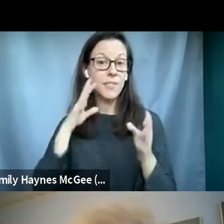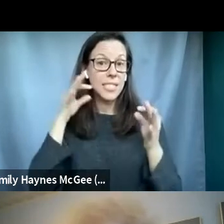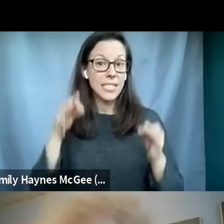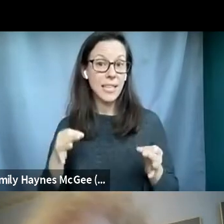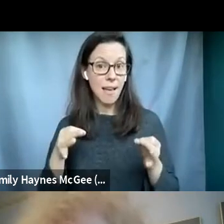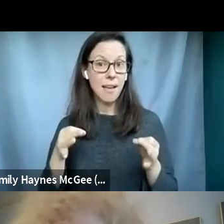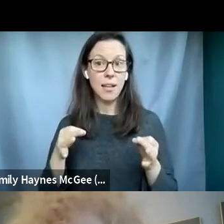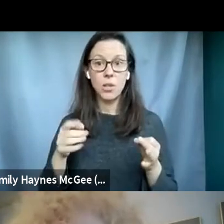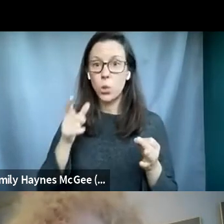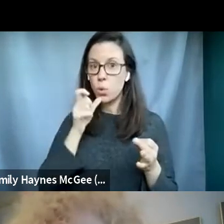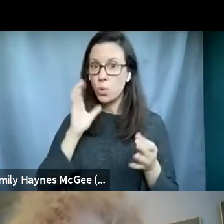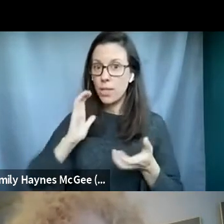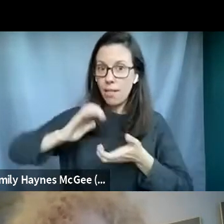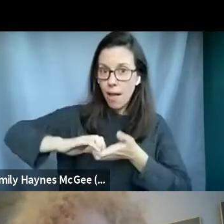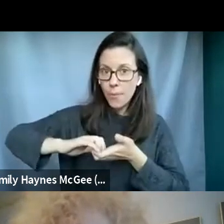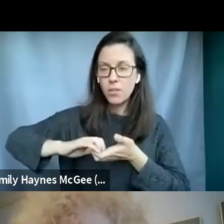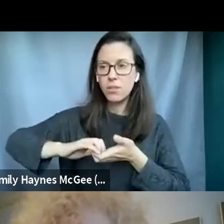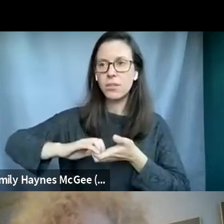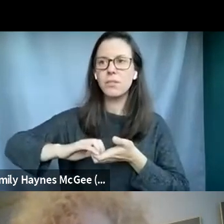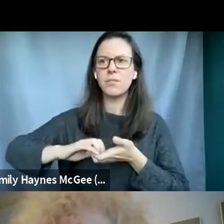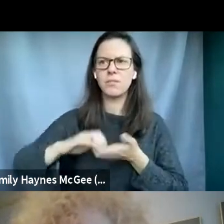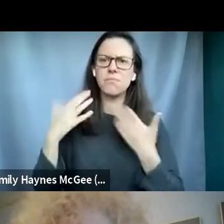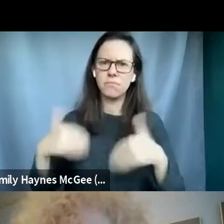went in to that which I think was really helpful.